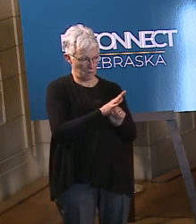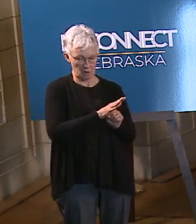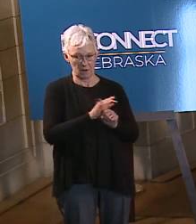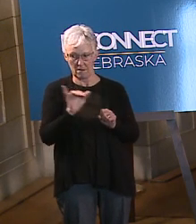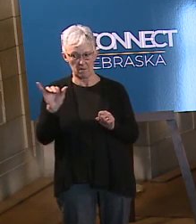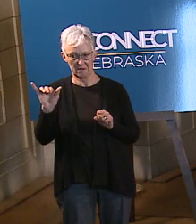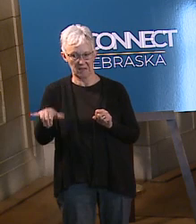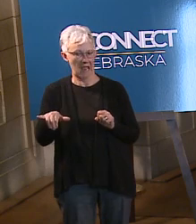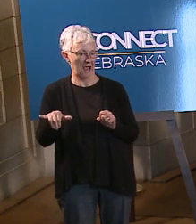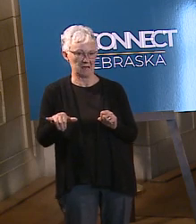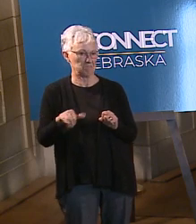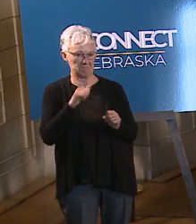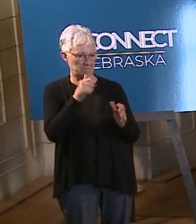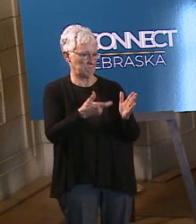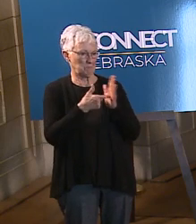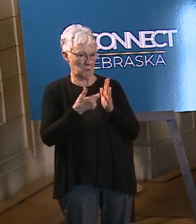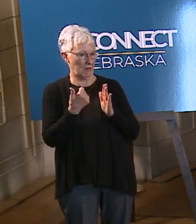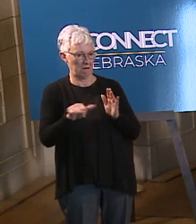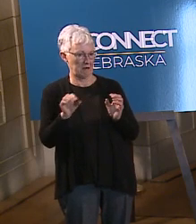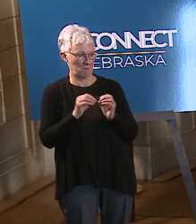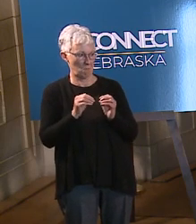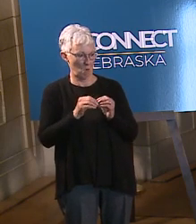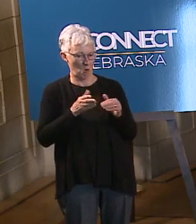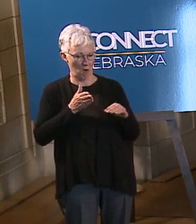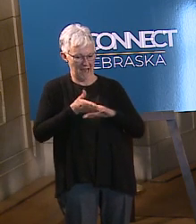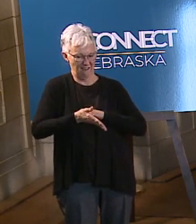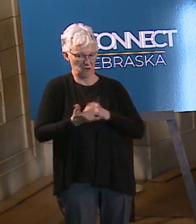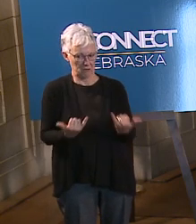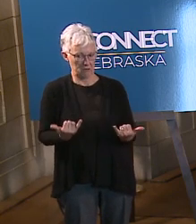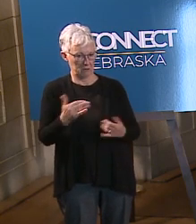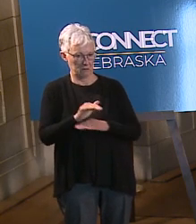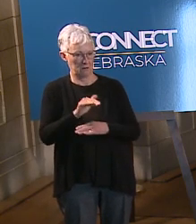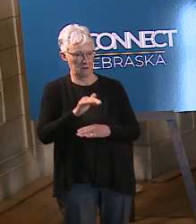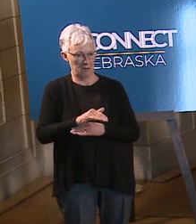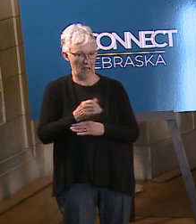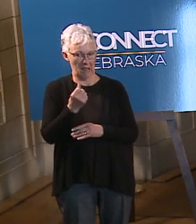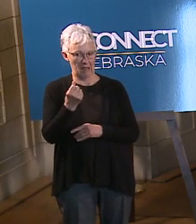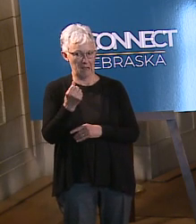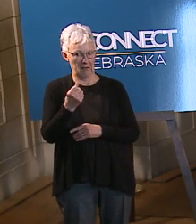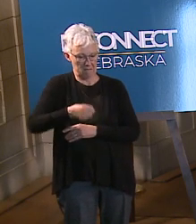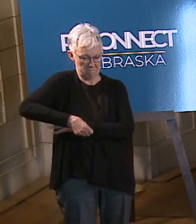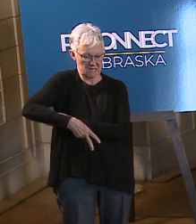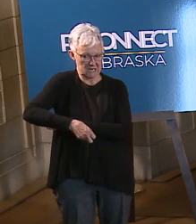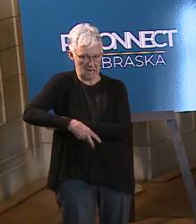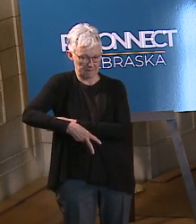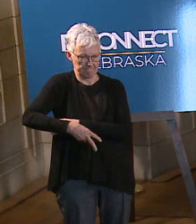ISOLATE AND SO WE ARE GOING TO